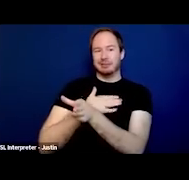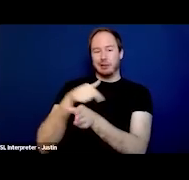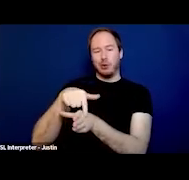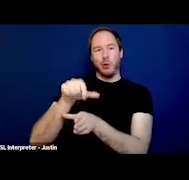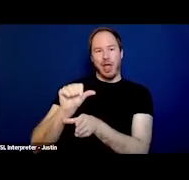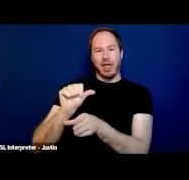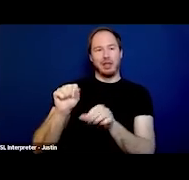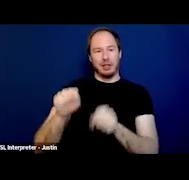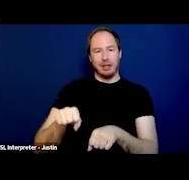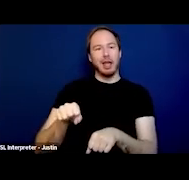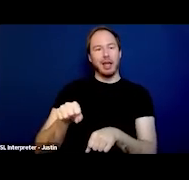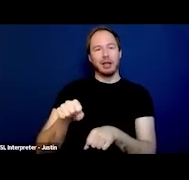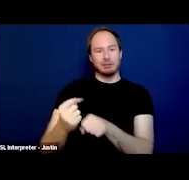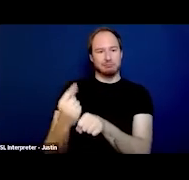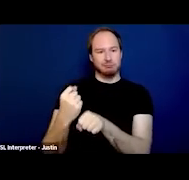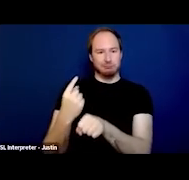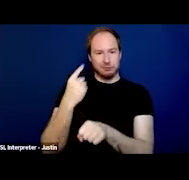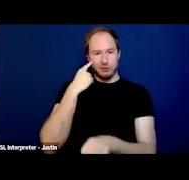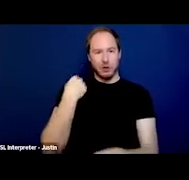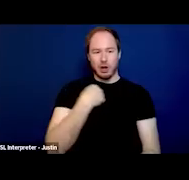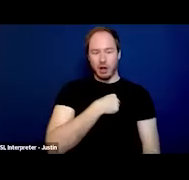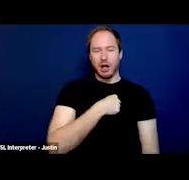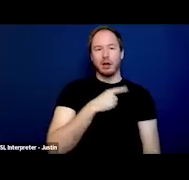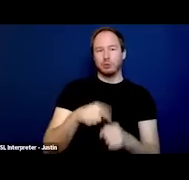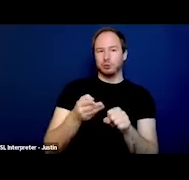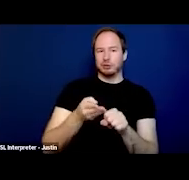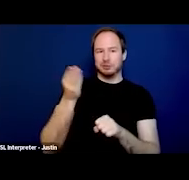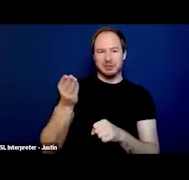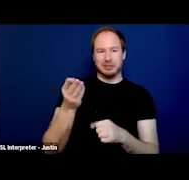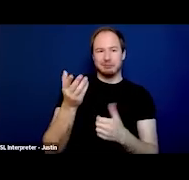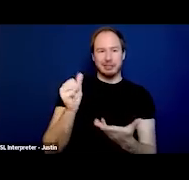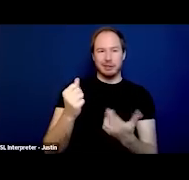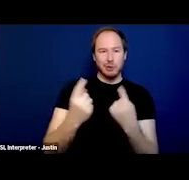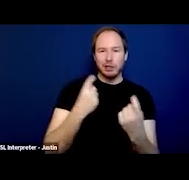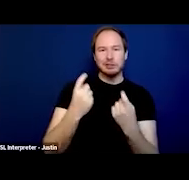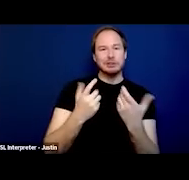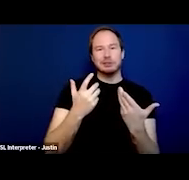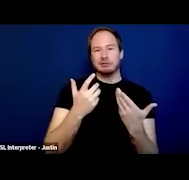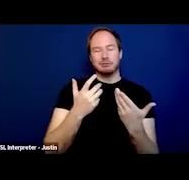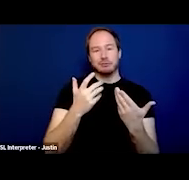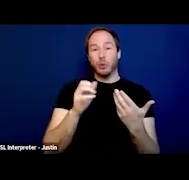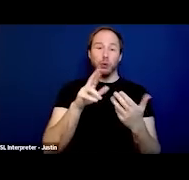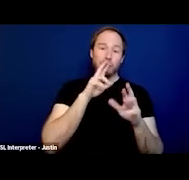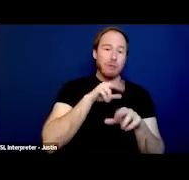down at the bottom of your screen in Zoom to submit your questions to us, to submit your reactions. Let us know.